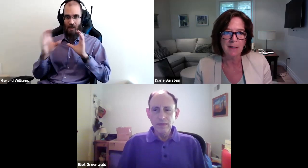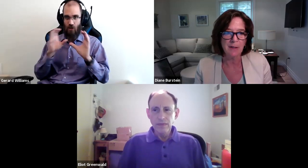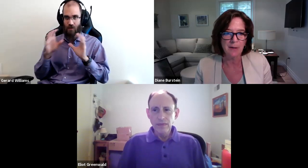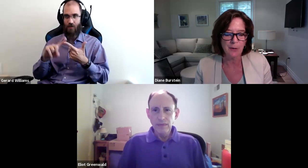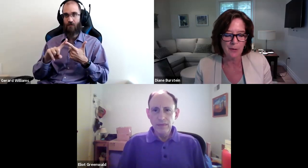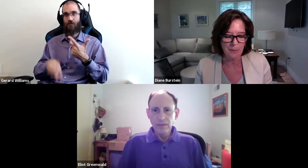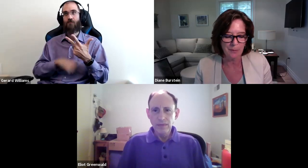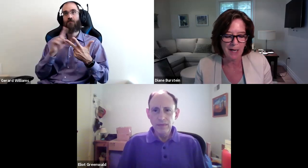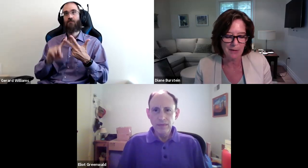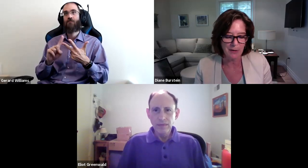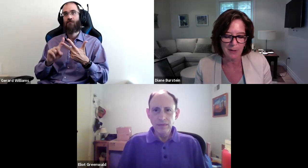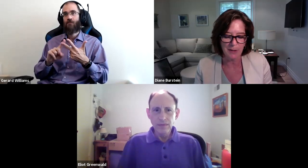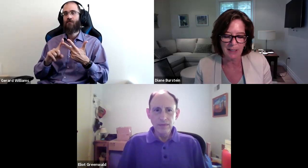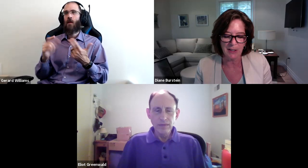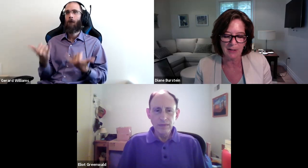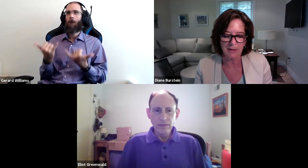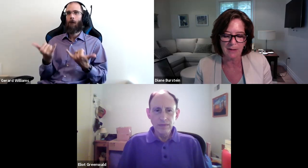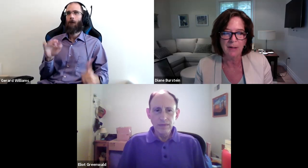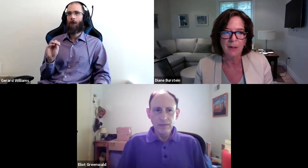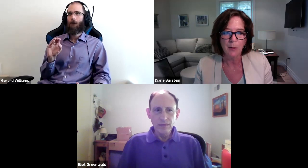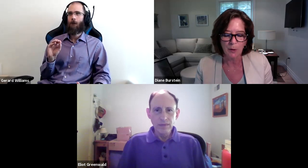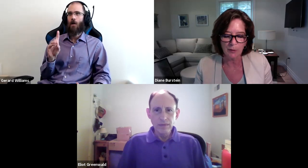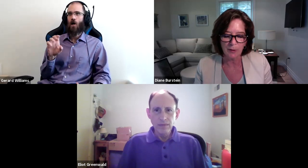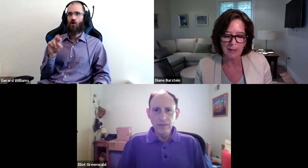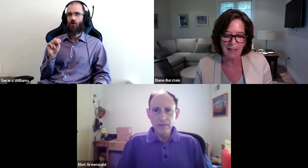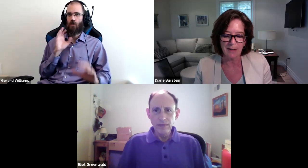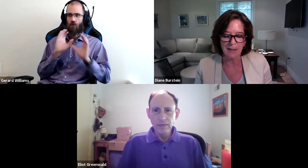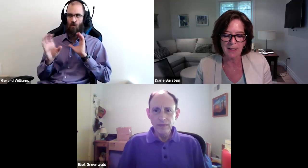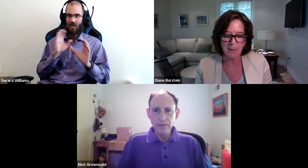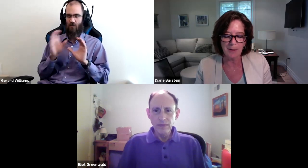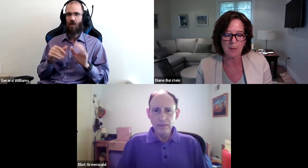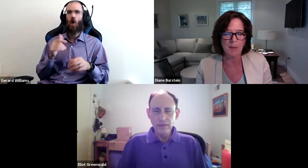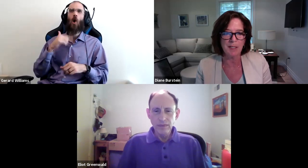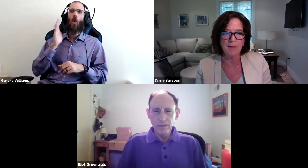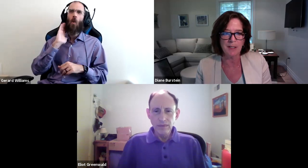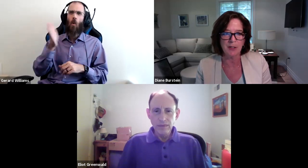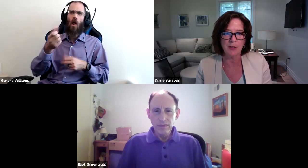And the third, modern communications. We'll drill down on some of the specific issues